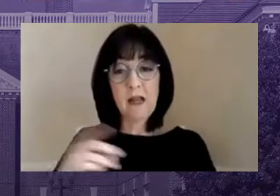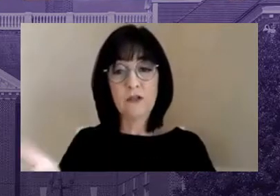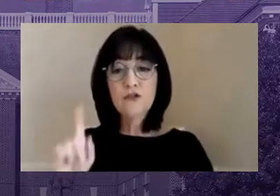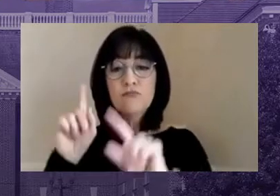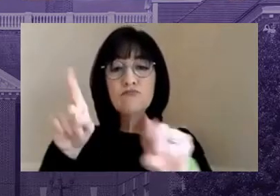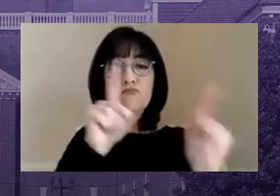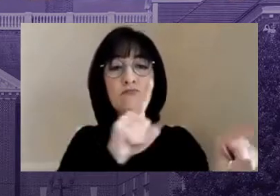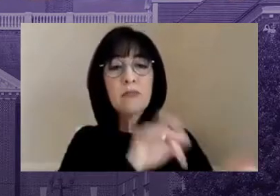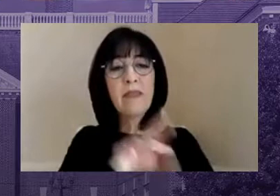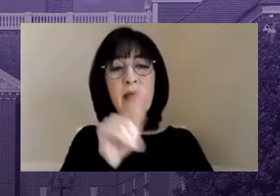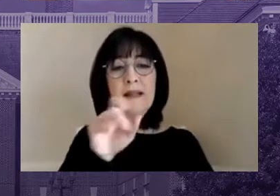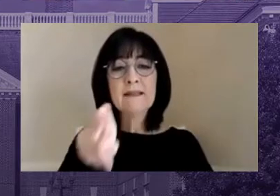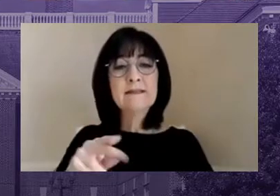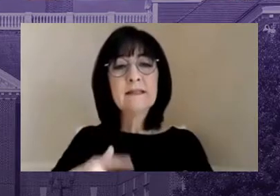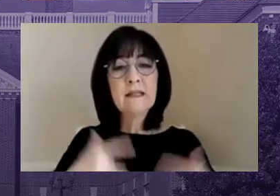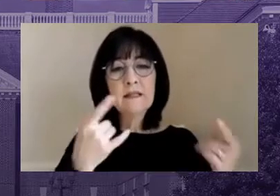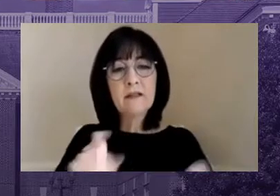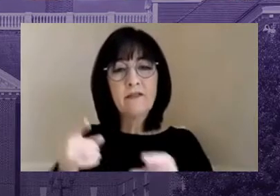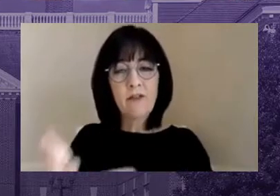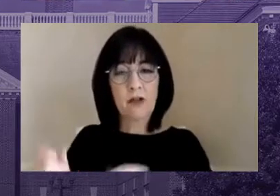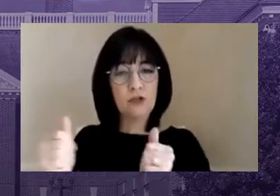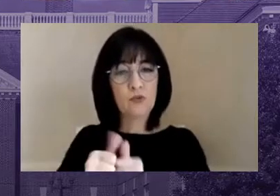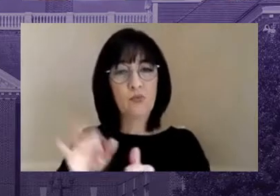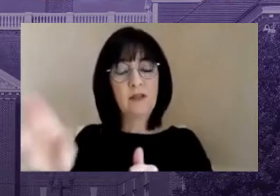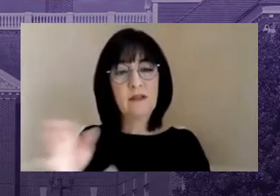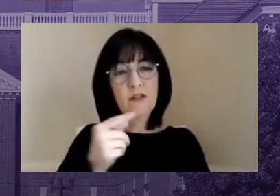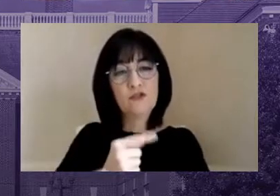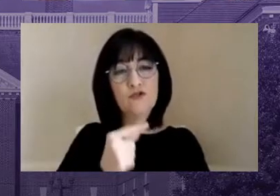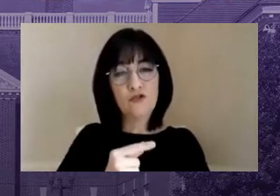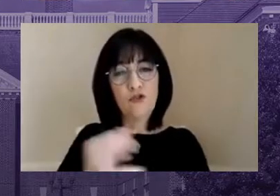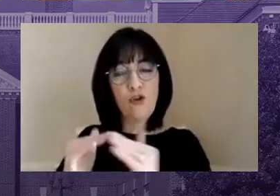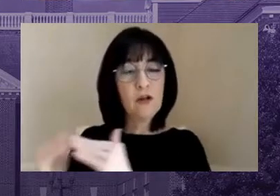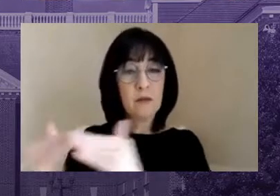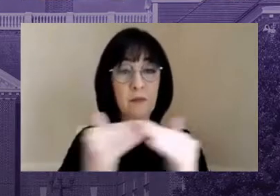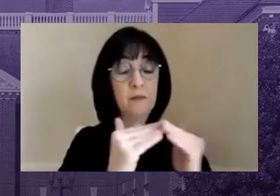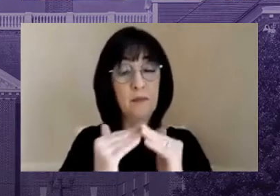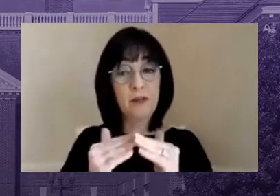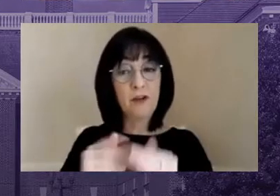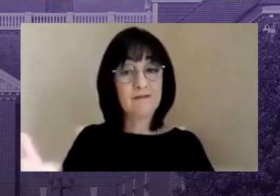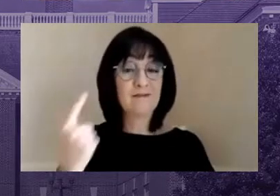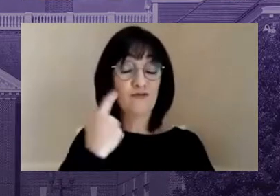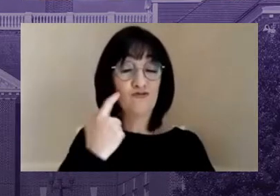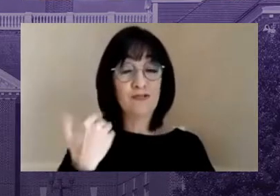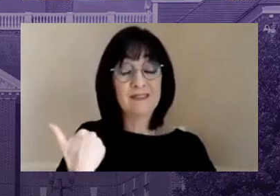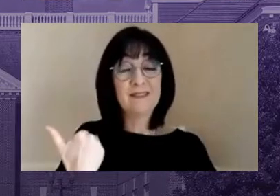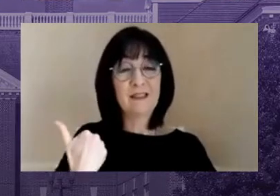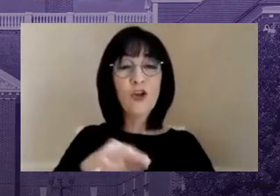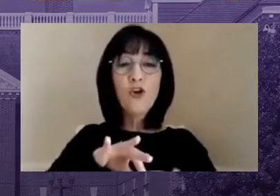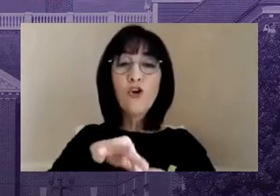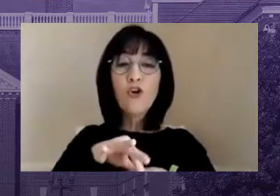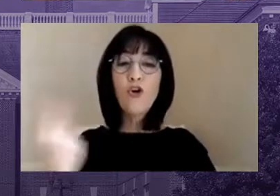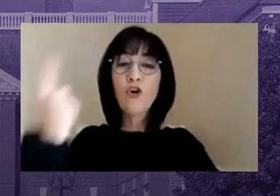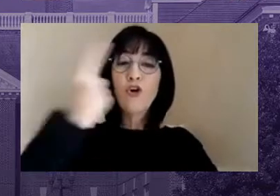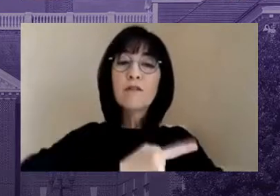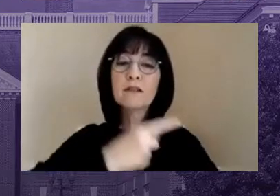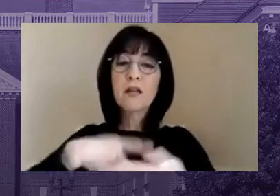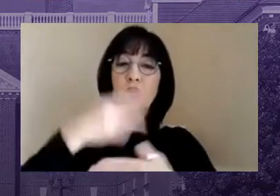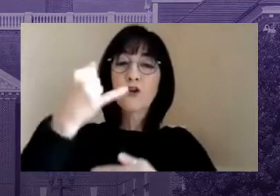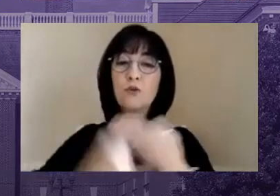his guard peers. Mo st recently, he attended an Earth Day project to rejuvenate Caldwell Park,